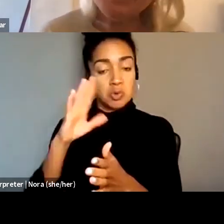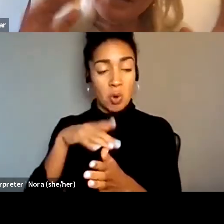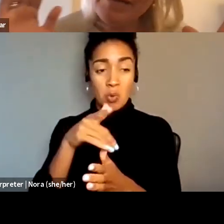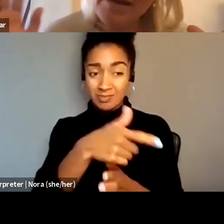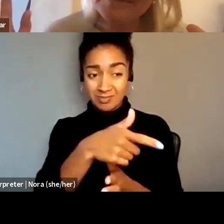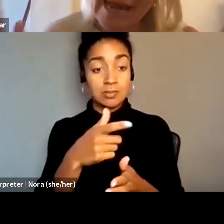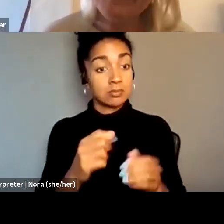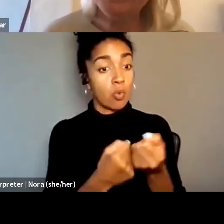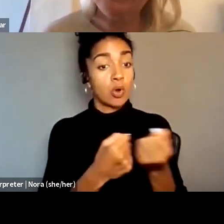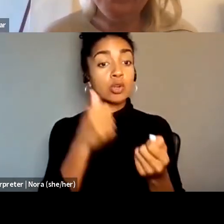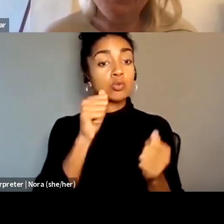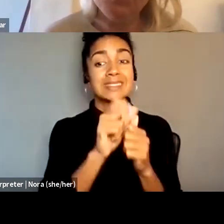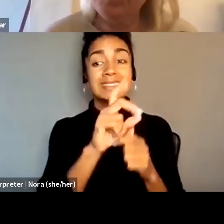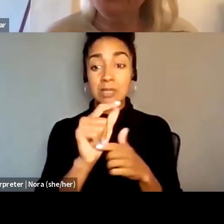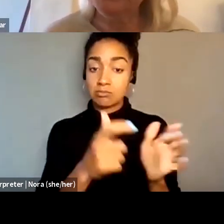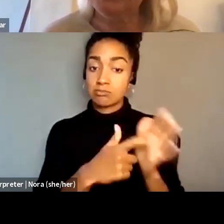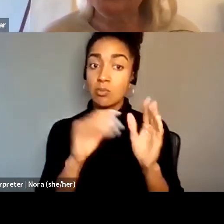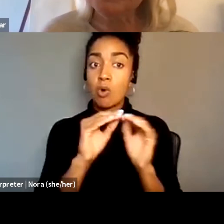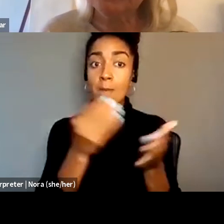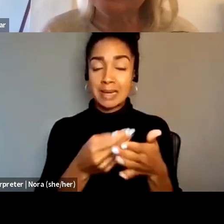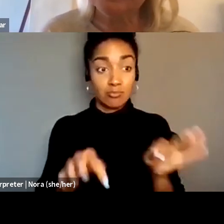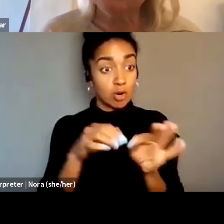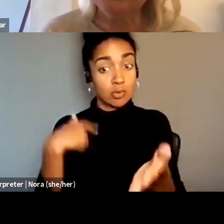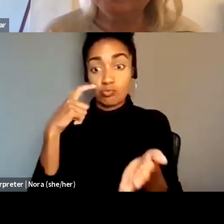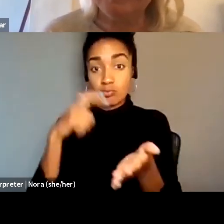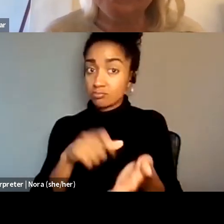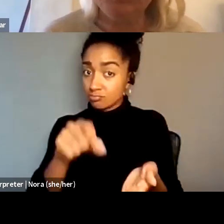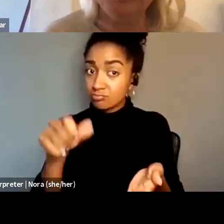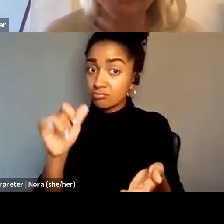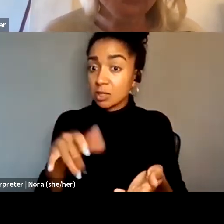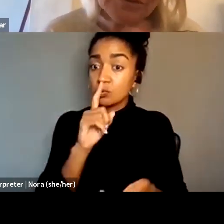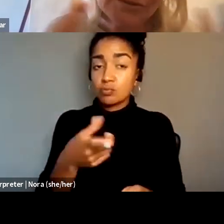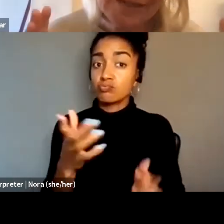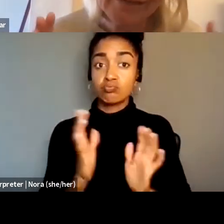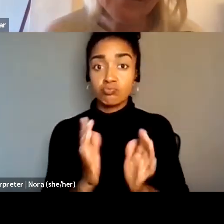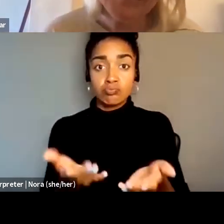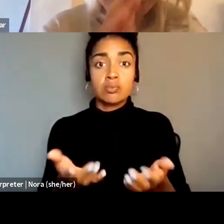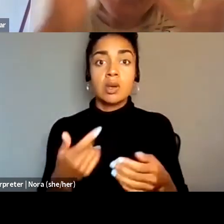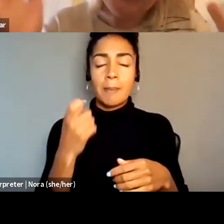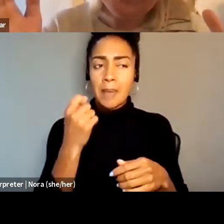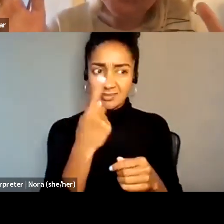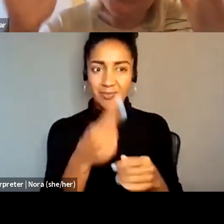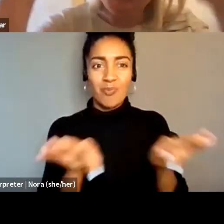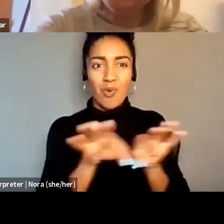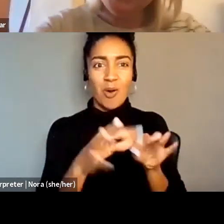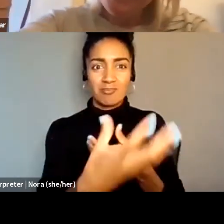but, it's absolutely an important part of the agenda. So, I think it's really important that we don't lose that when we talked about girls’ education. It's a